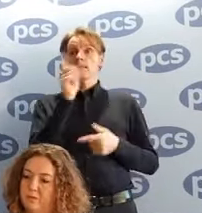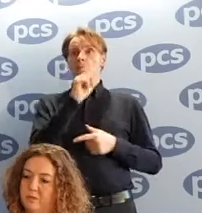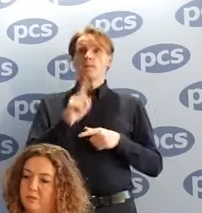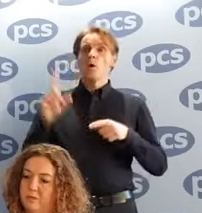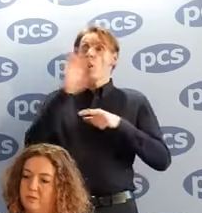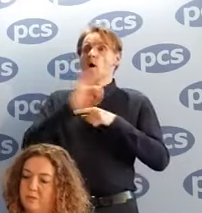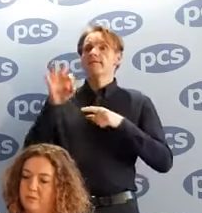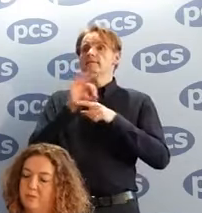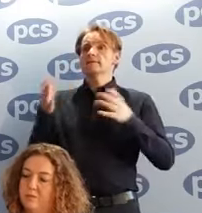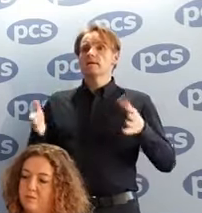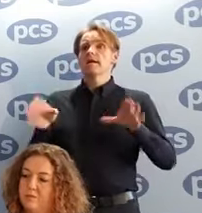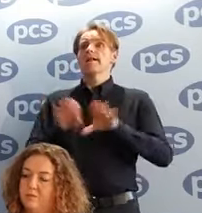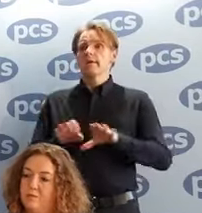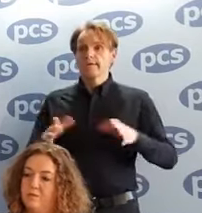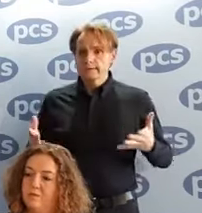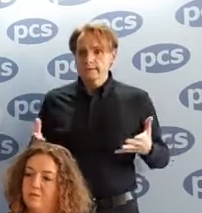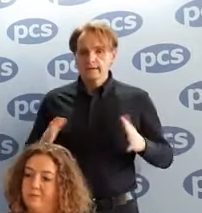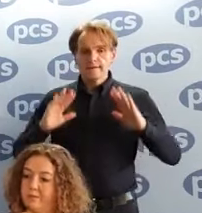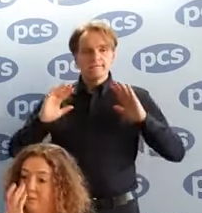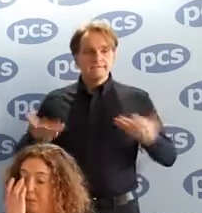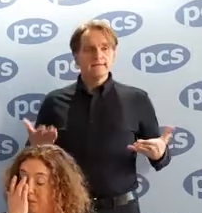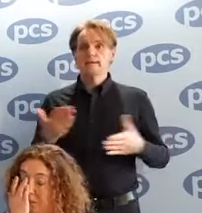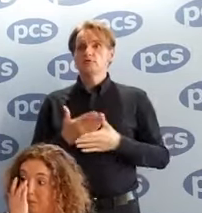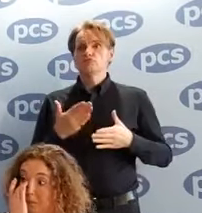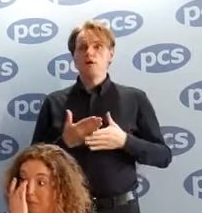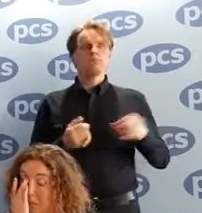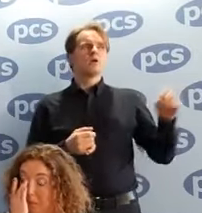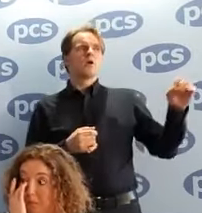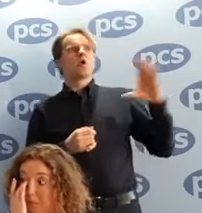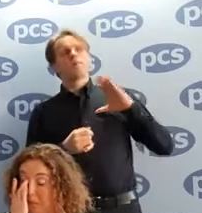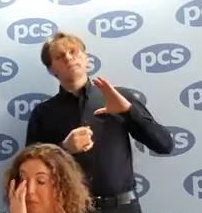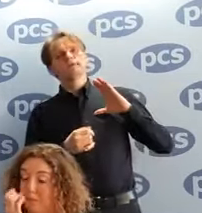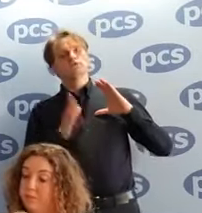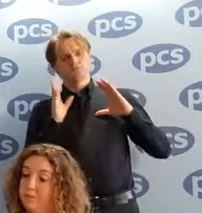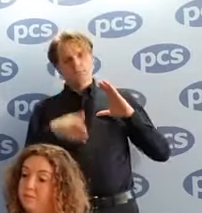have no job to go to need a decent Compensation Scheme and all our members